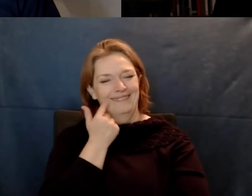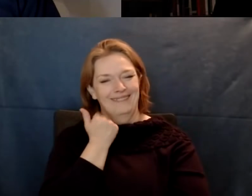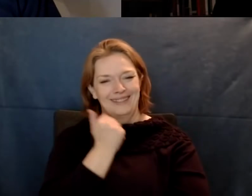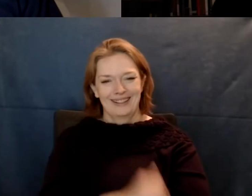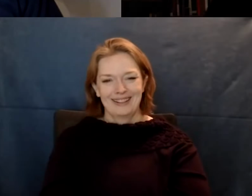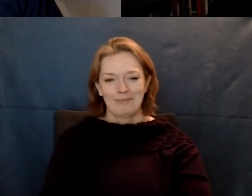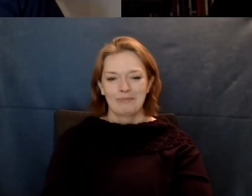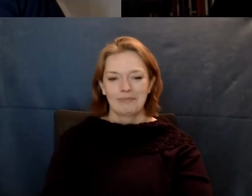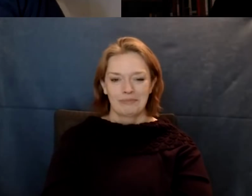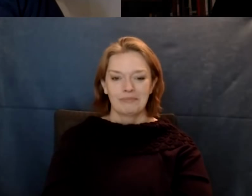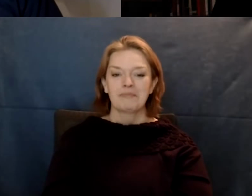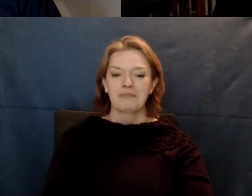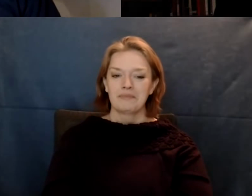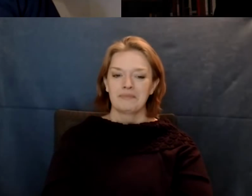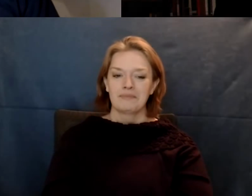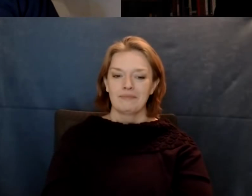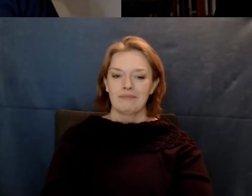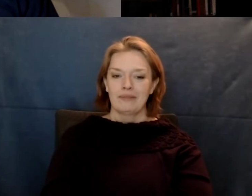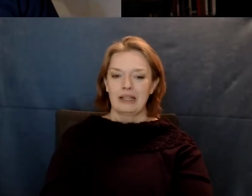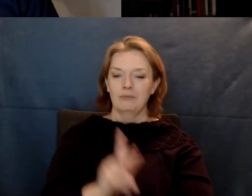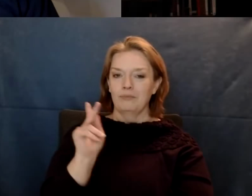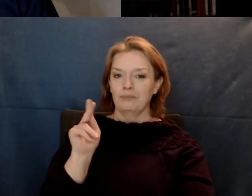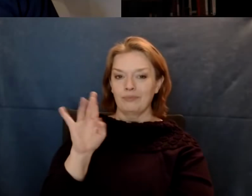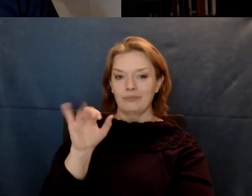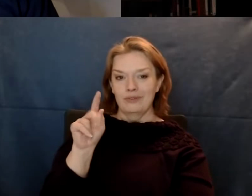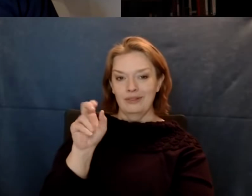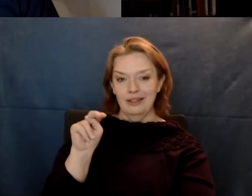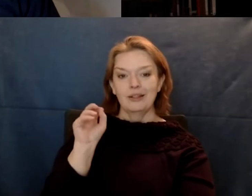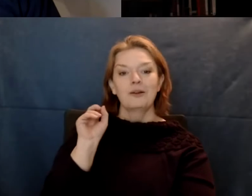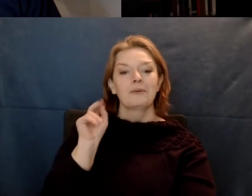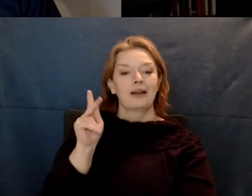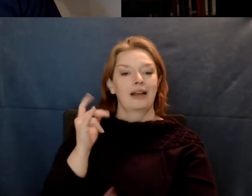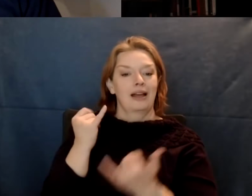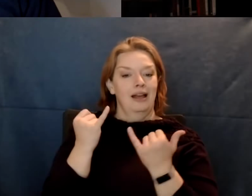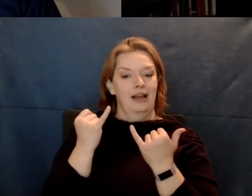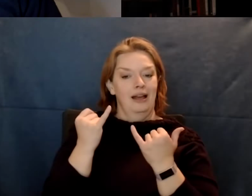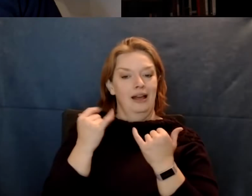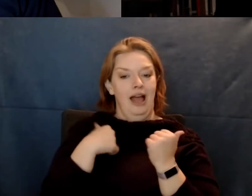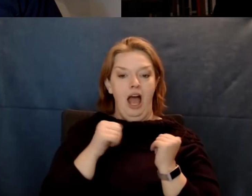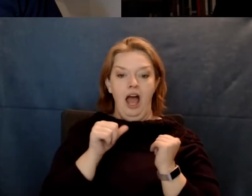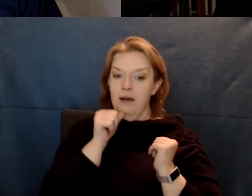So I am not going to tell you every comment that was made.